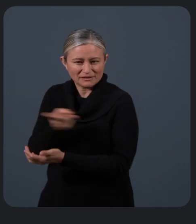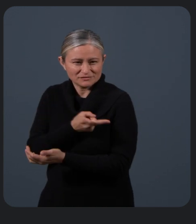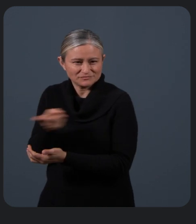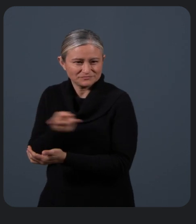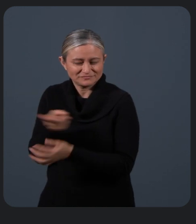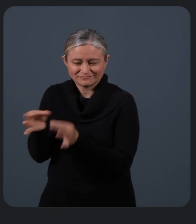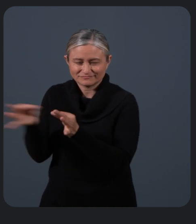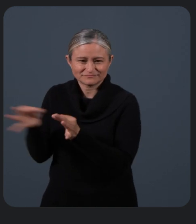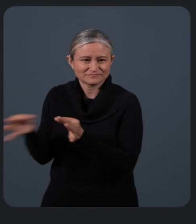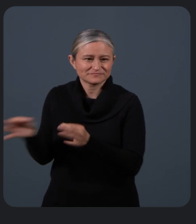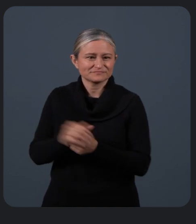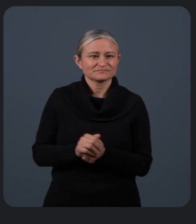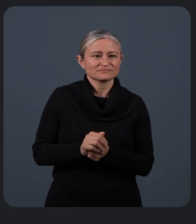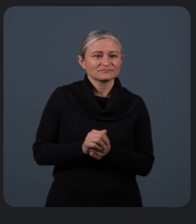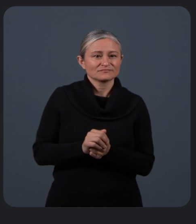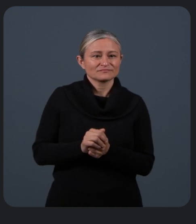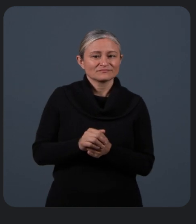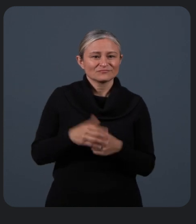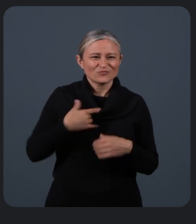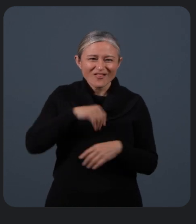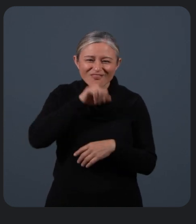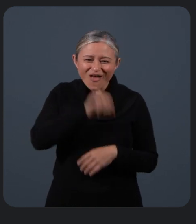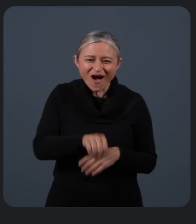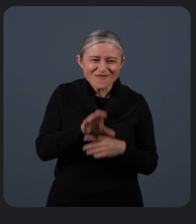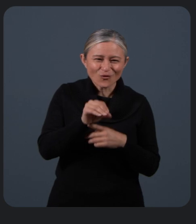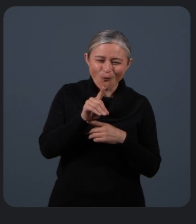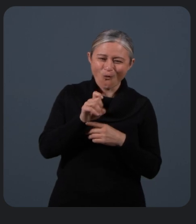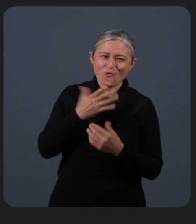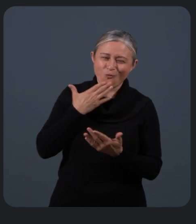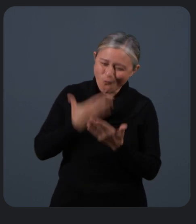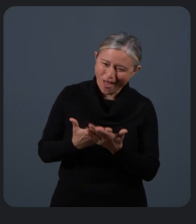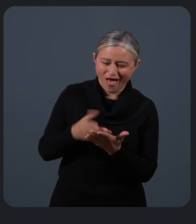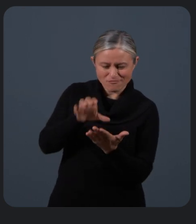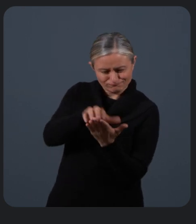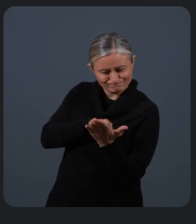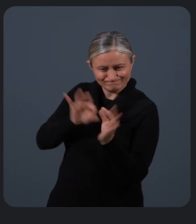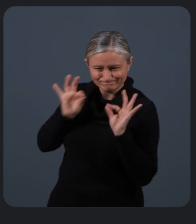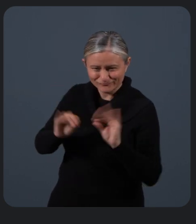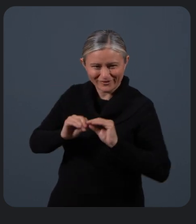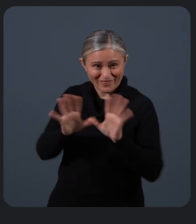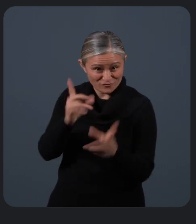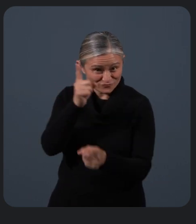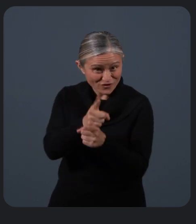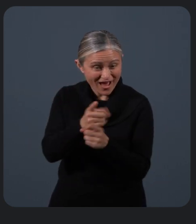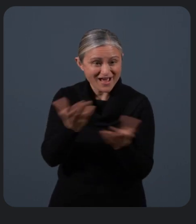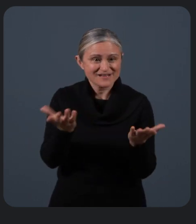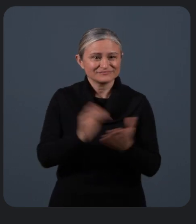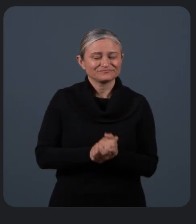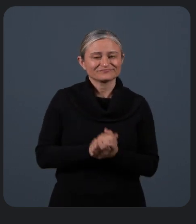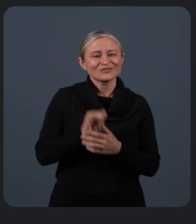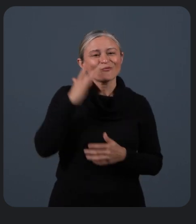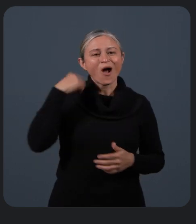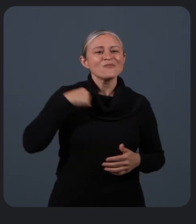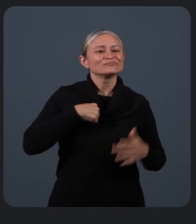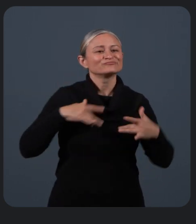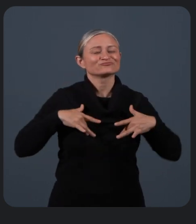We all love well-documented code, right? That's why we're thrilled to announce and invite you